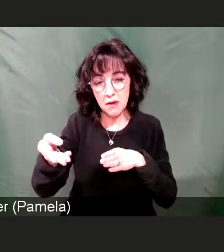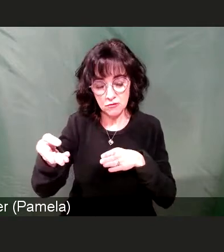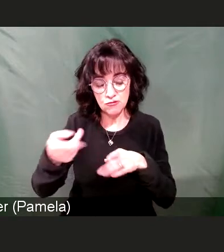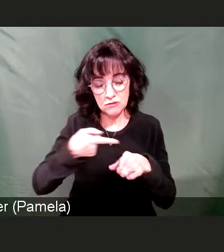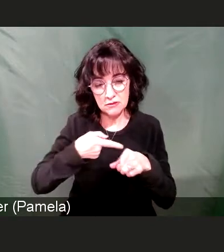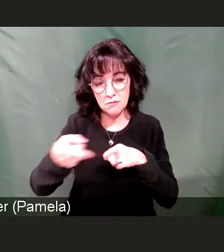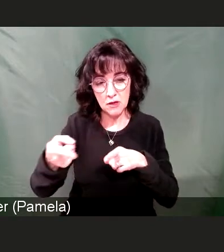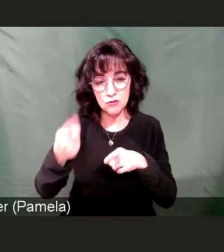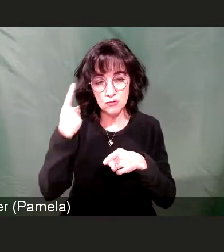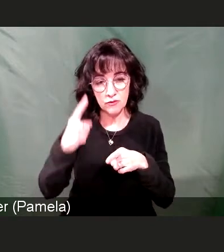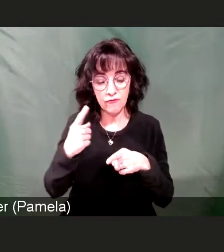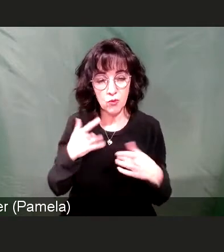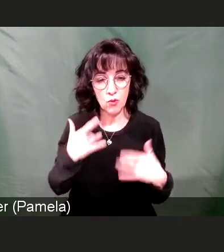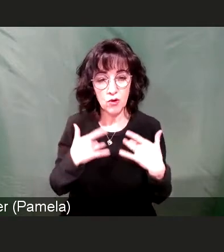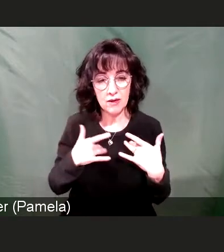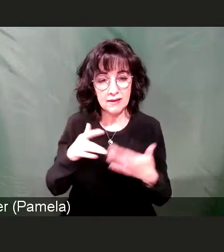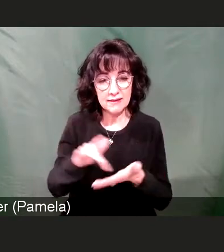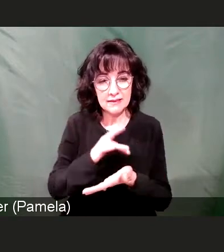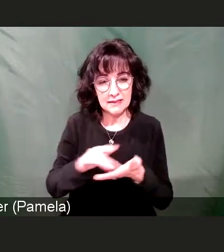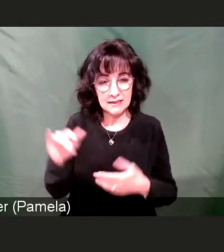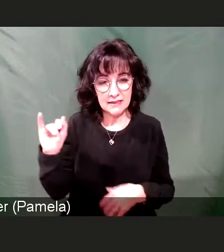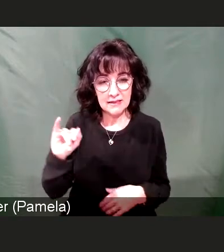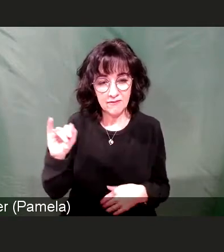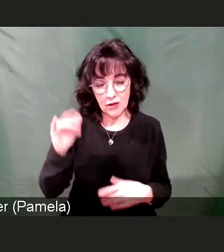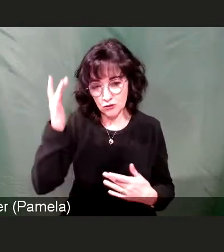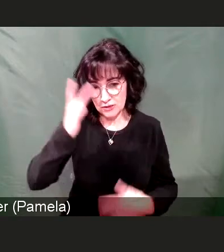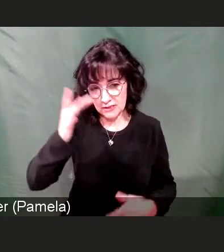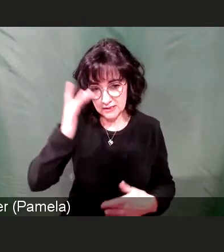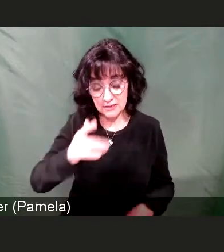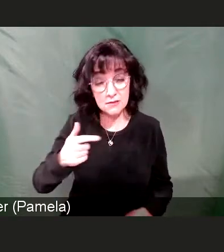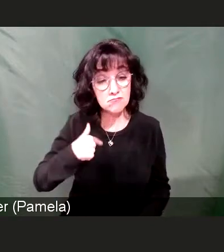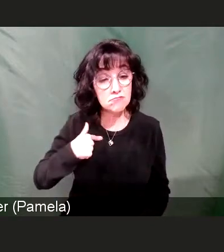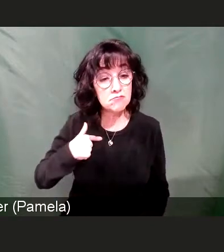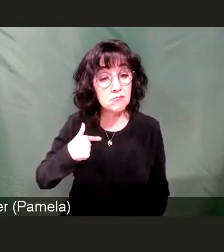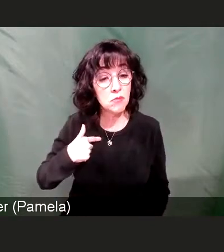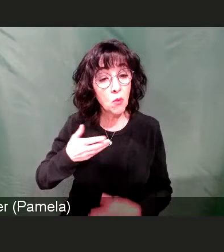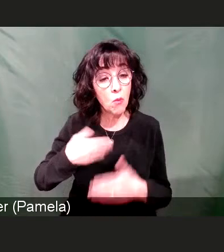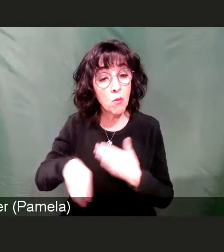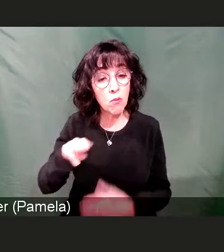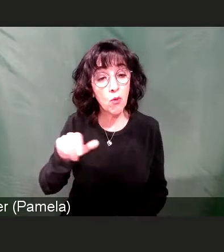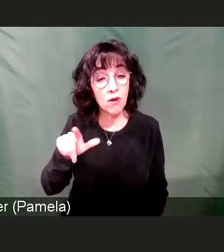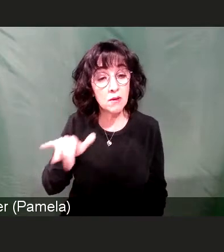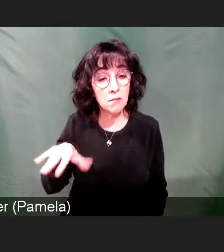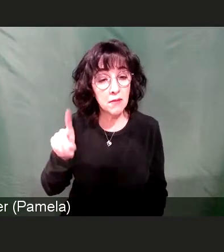I was born in Milford, Delaware and grew up in the area and have lived in Delaware for most of my life.